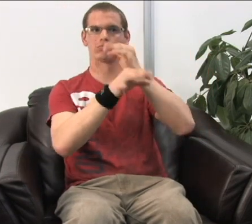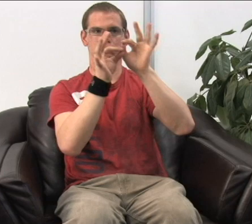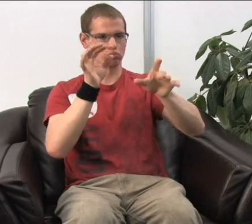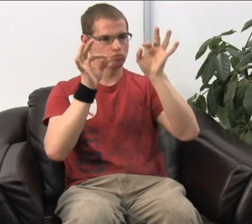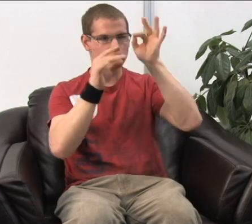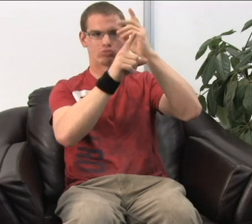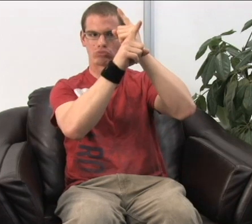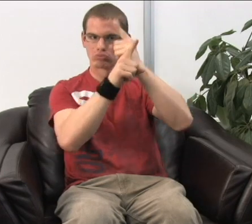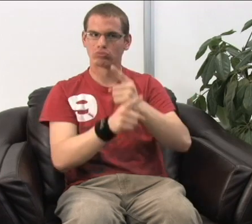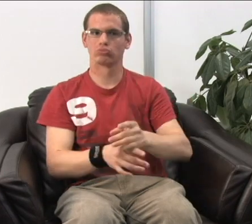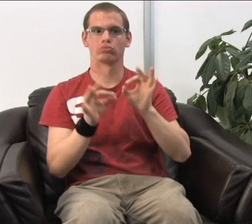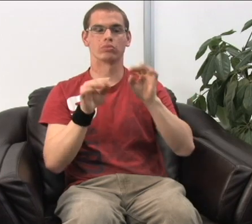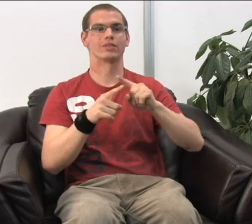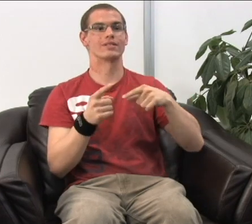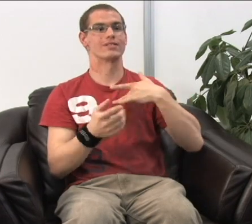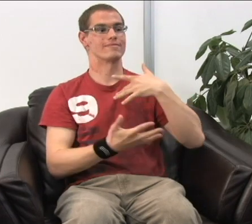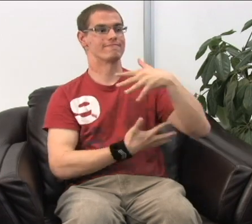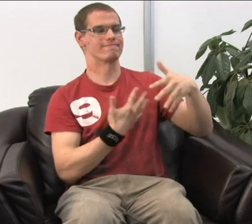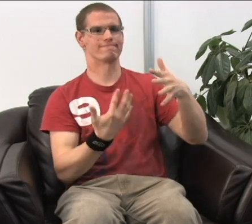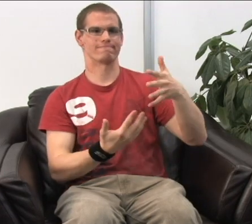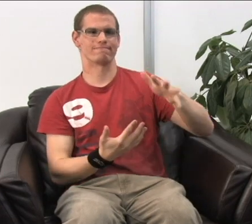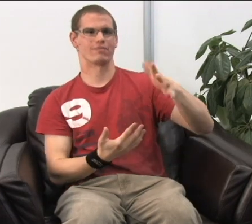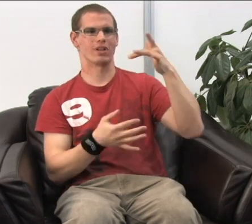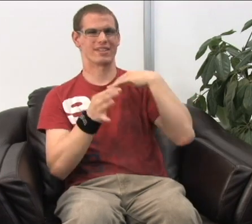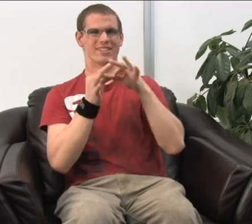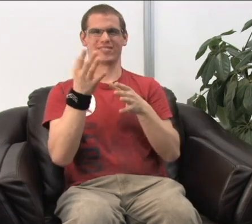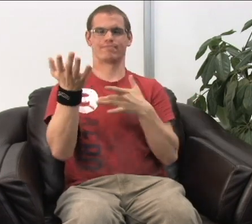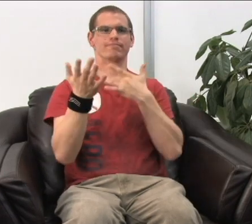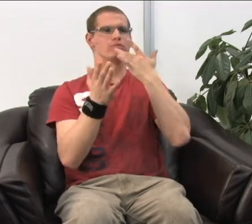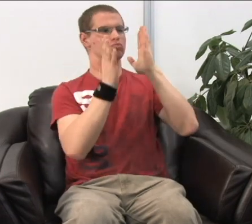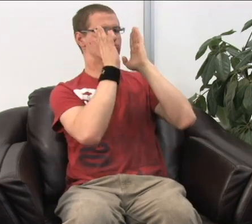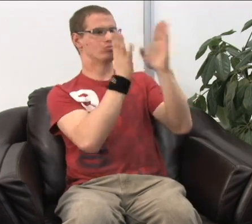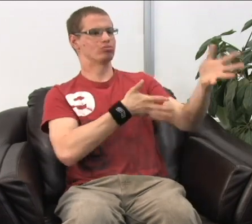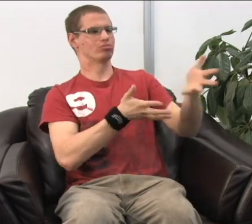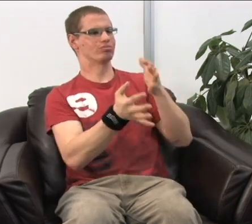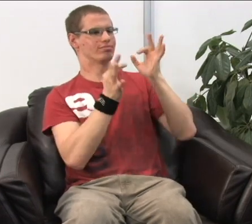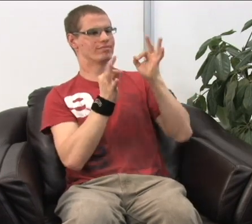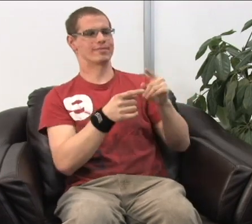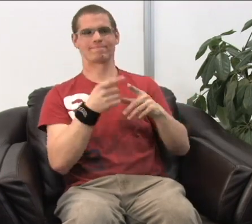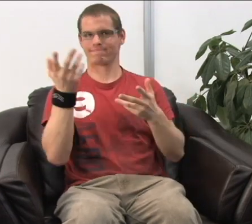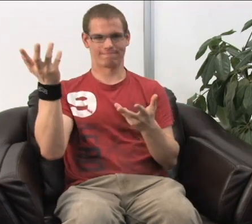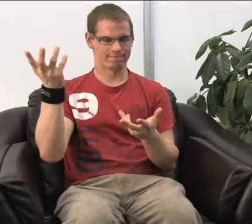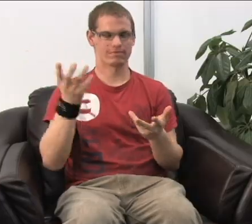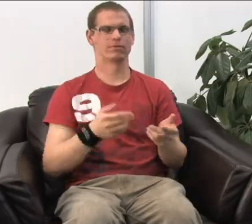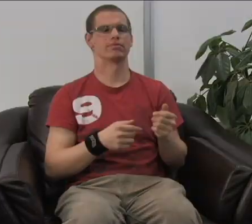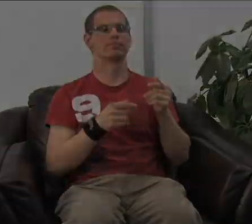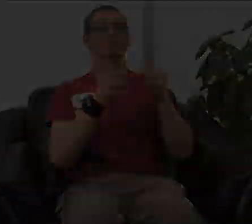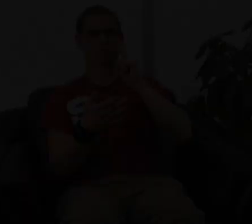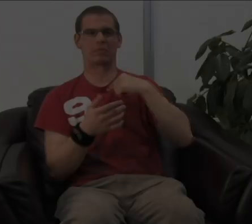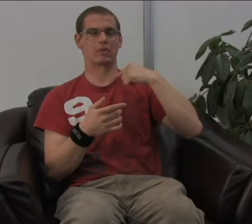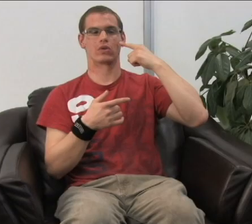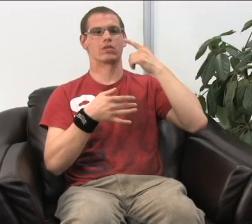Now they did have interpreters there, but the interaction was a little bit awkward because everyone would prefer to communicate directly one-on-one.